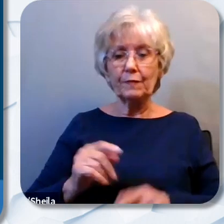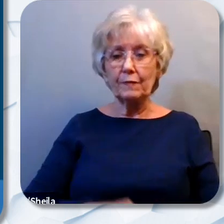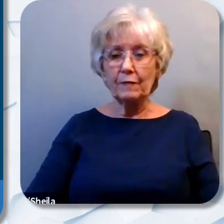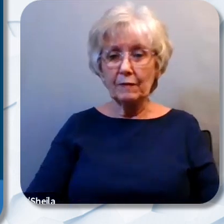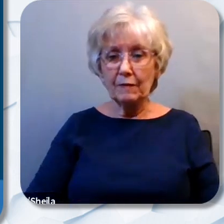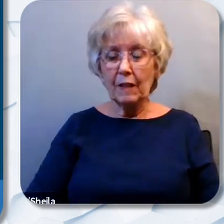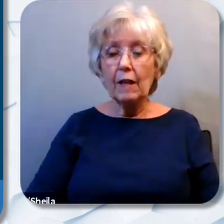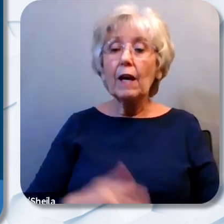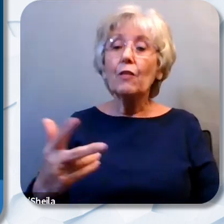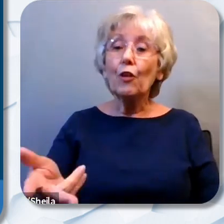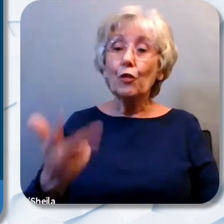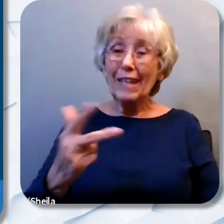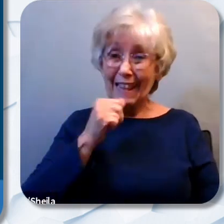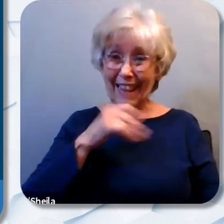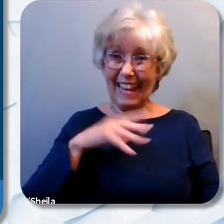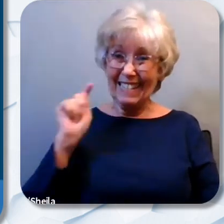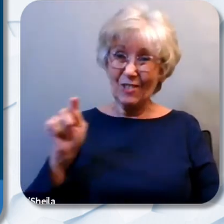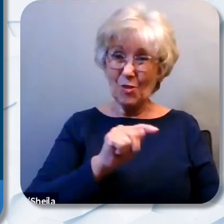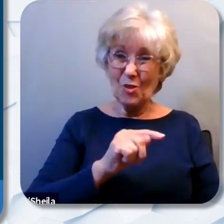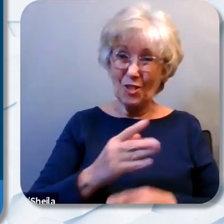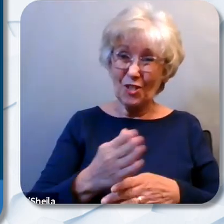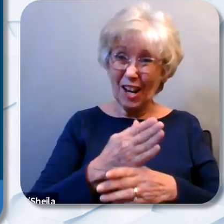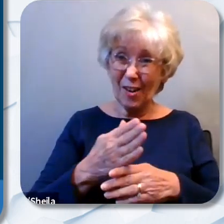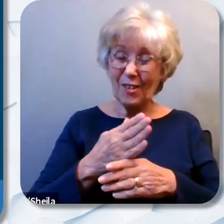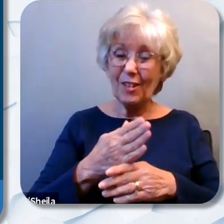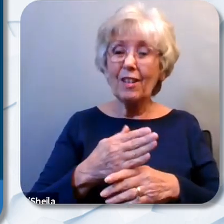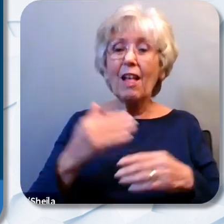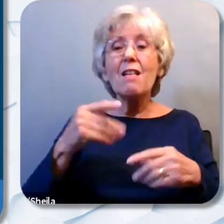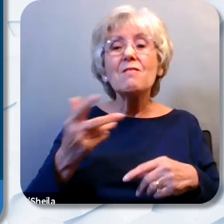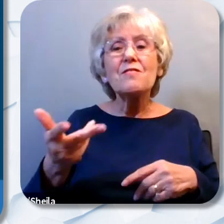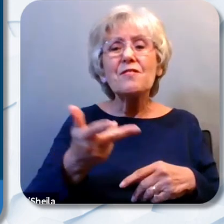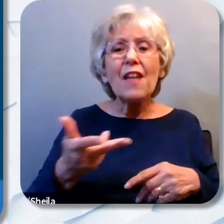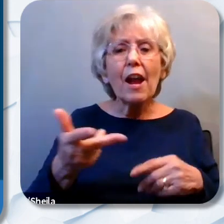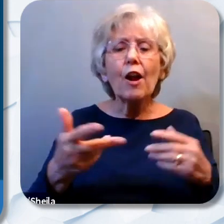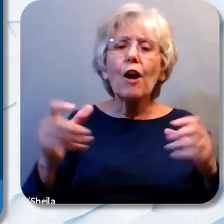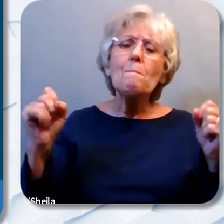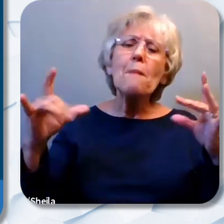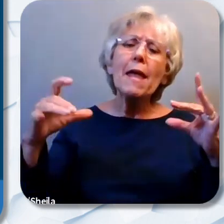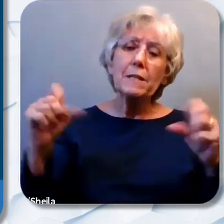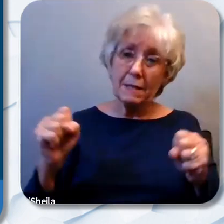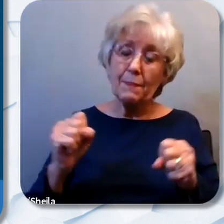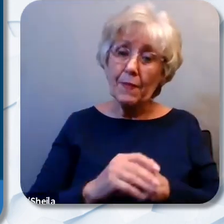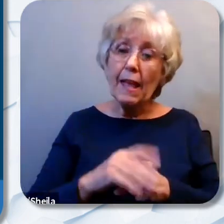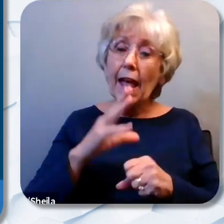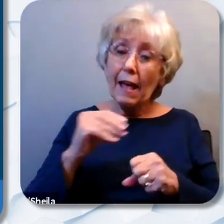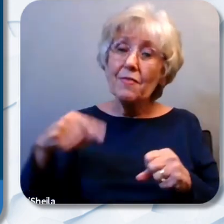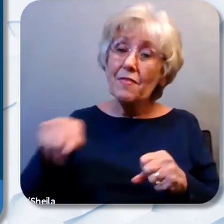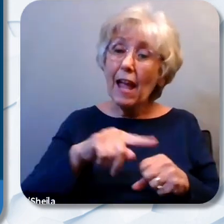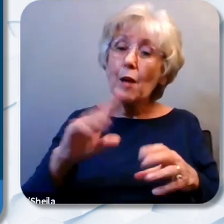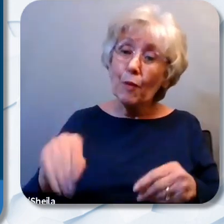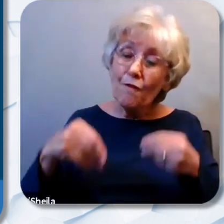The three ladies who shared or do so, I mean they are amazing and they provided a lot of